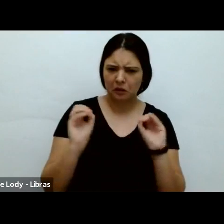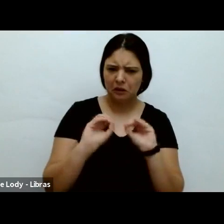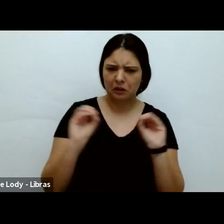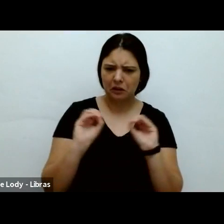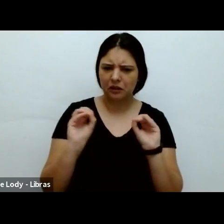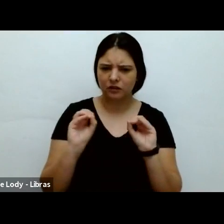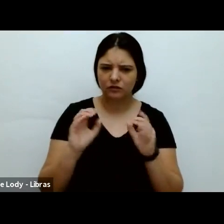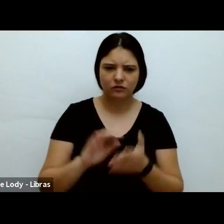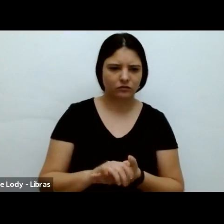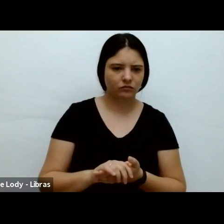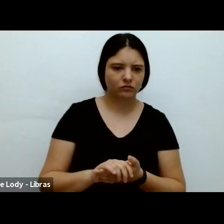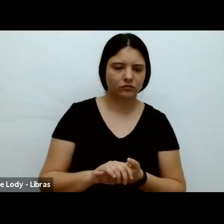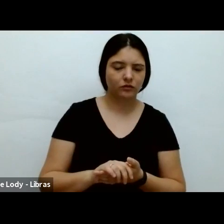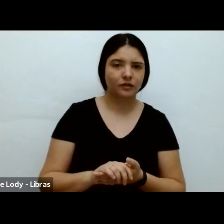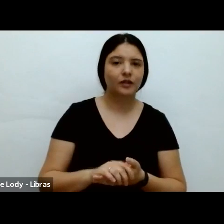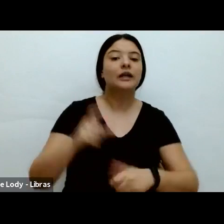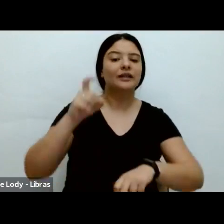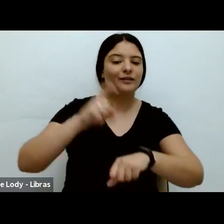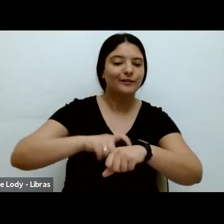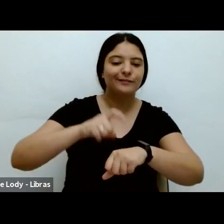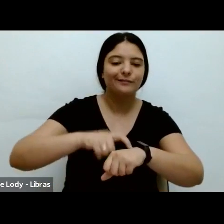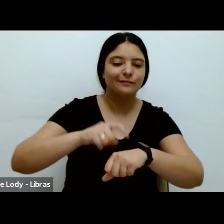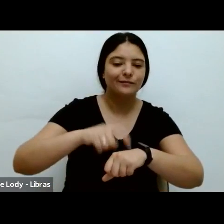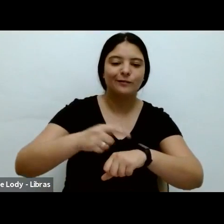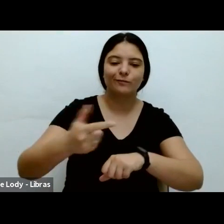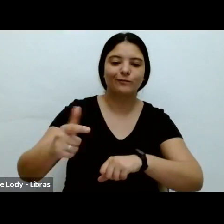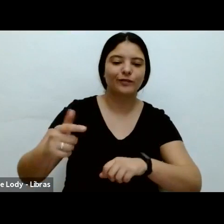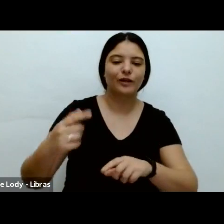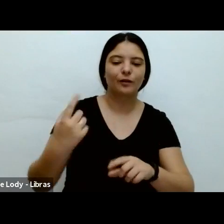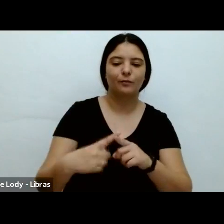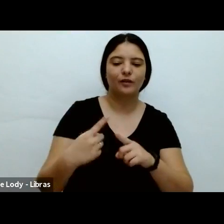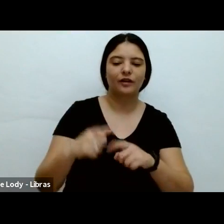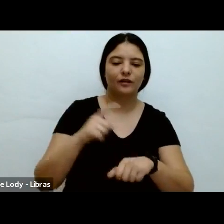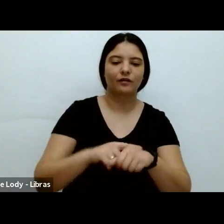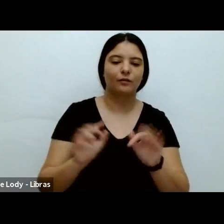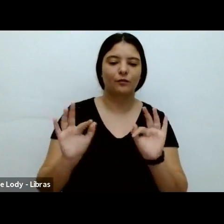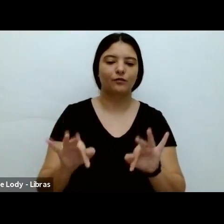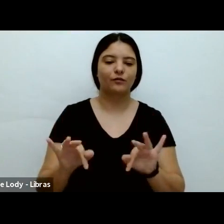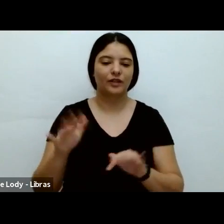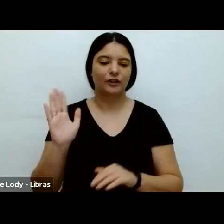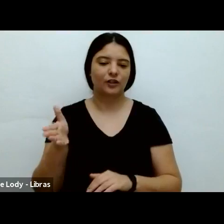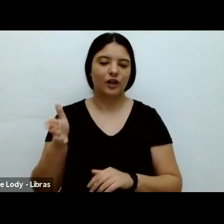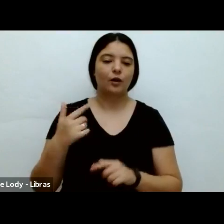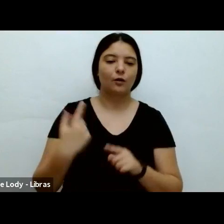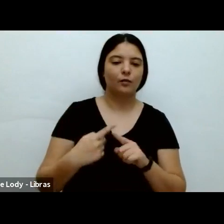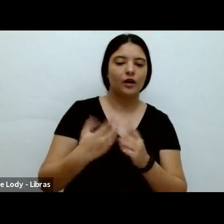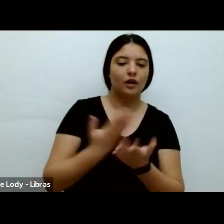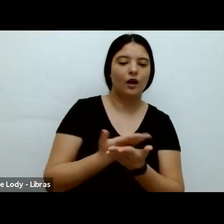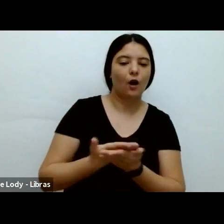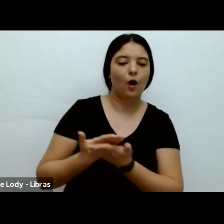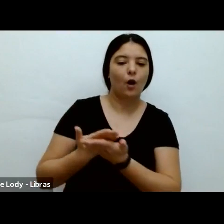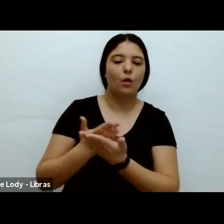time anymore. that we should have for that we should have finished four minutes ago, because use there's another session to go into for don't have a break now go into for don't have a break